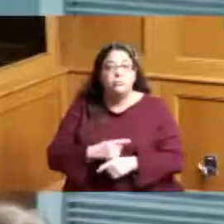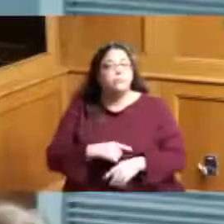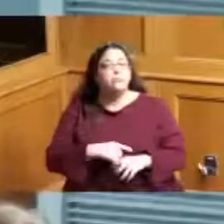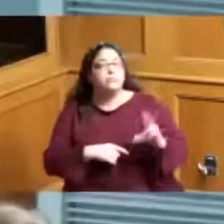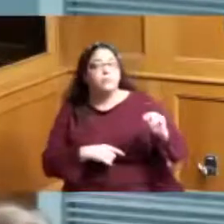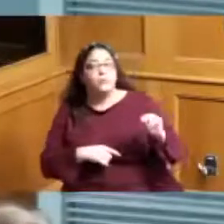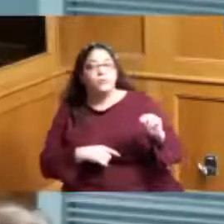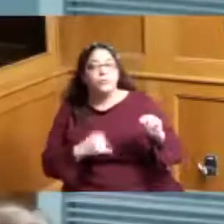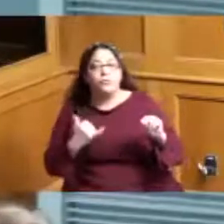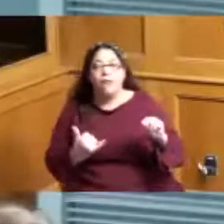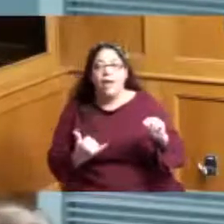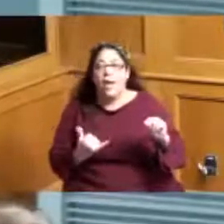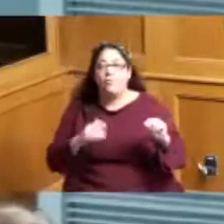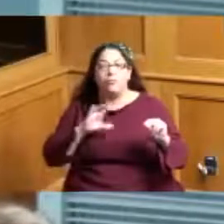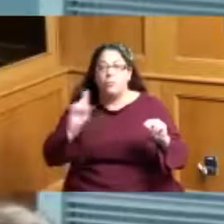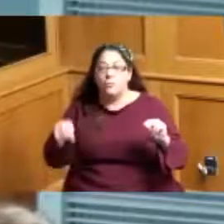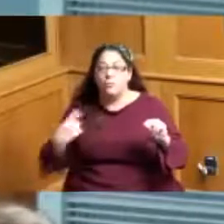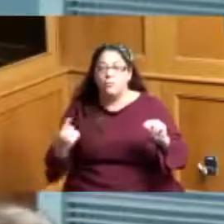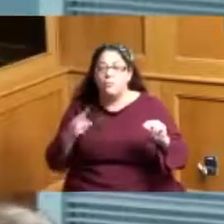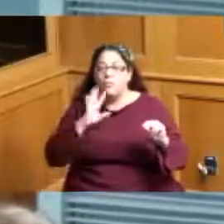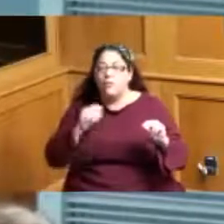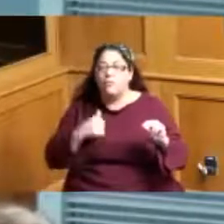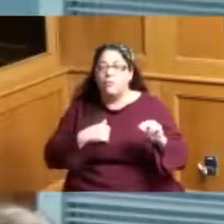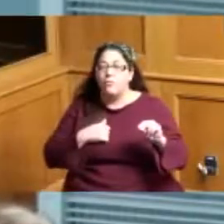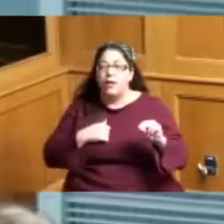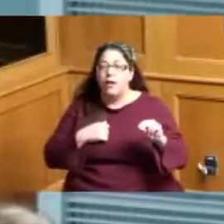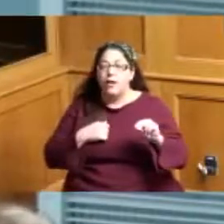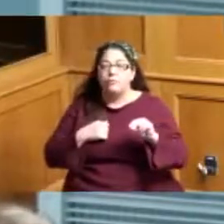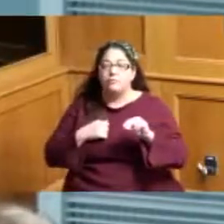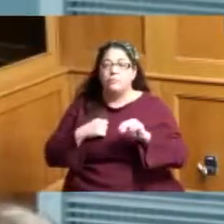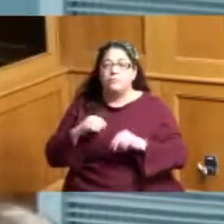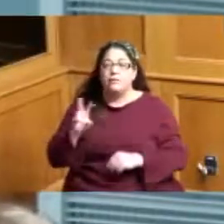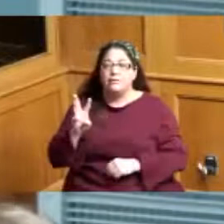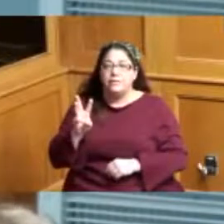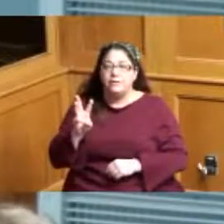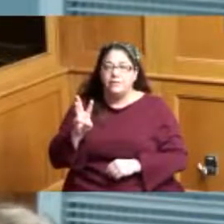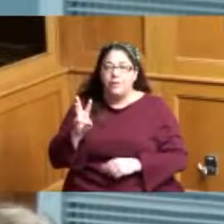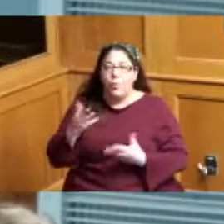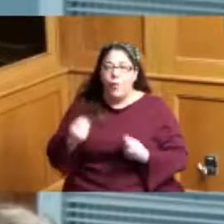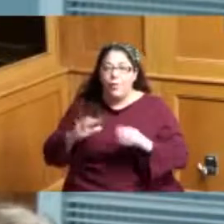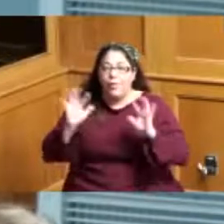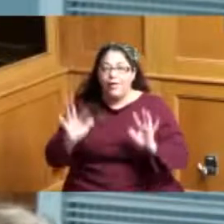we're just evaluating the the wet weather impervious surface charge okay kind of as